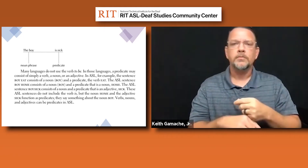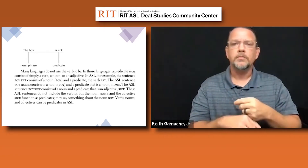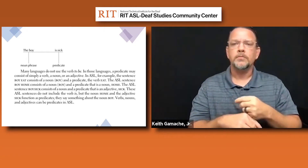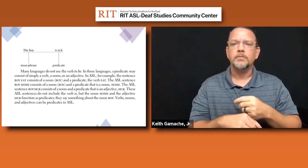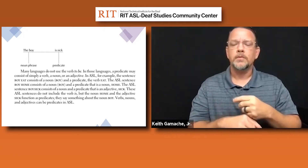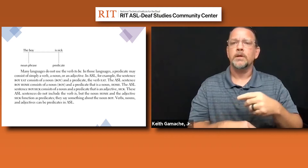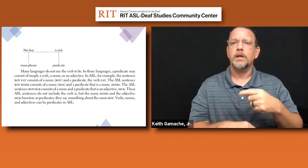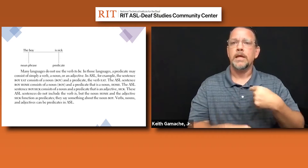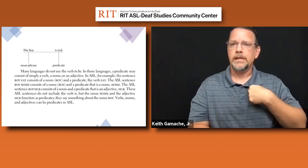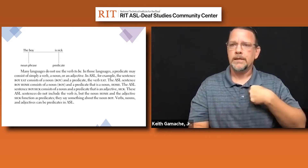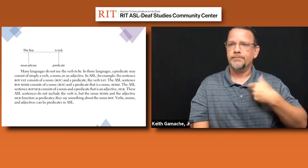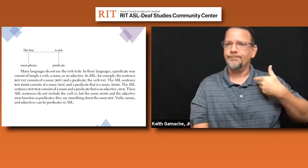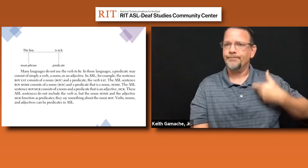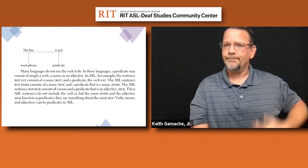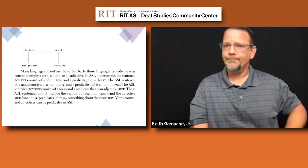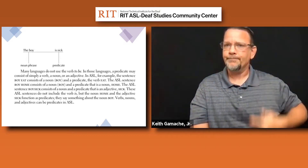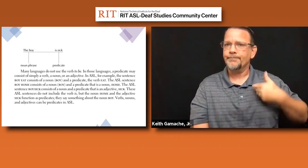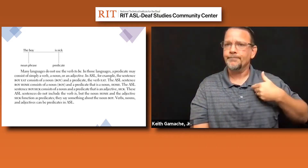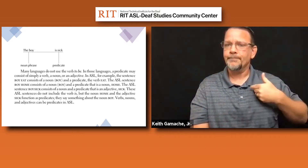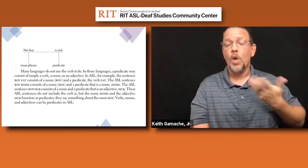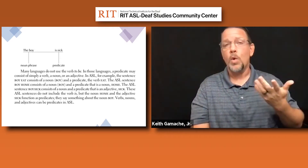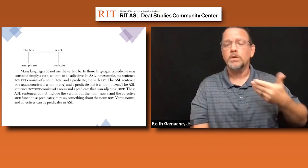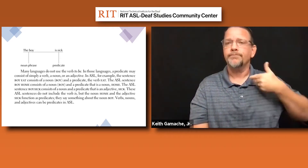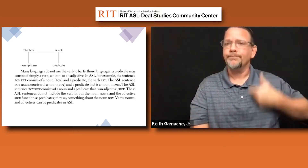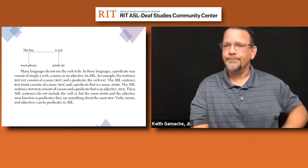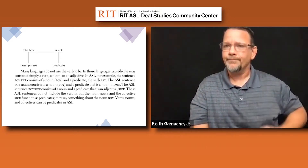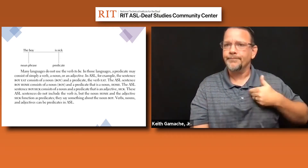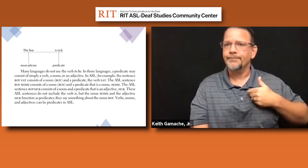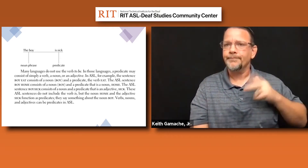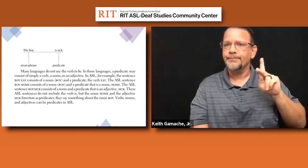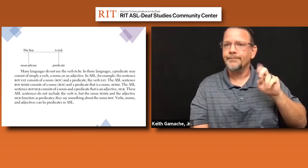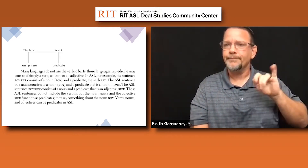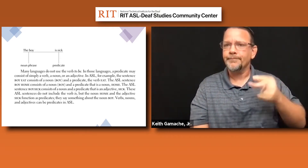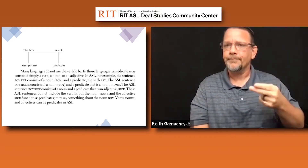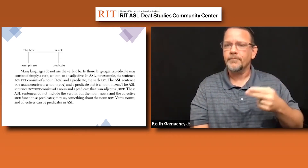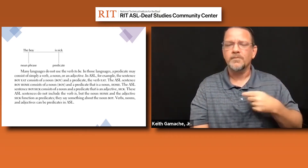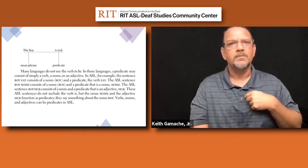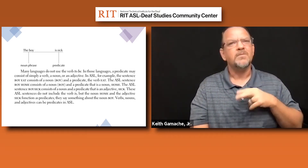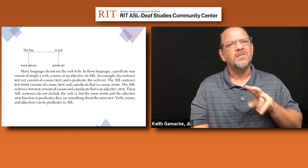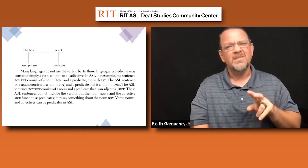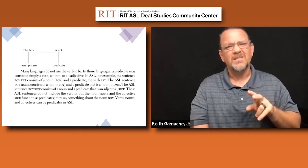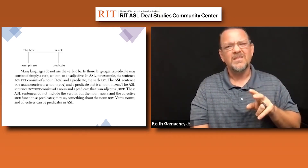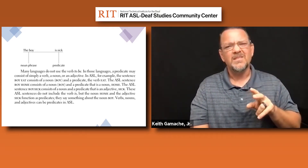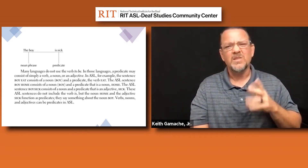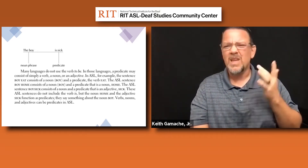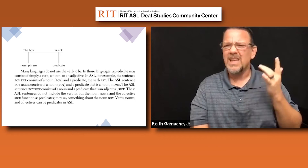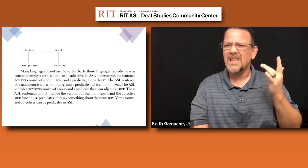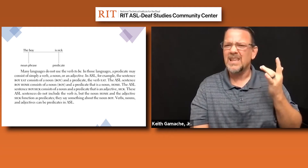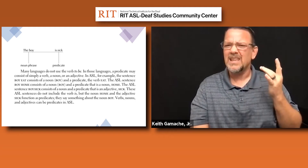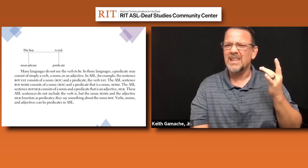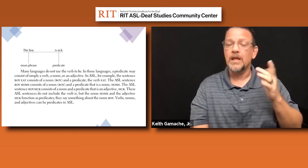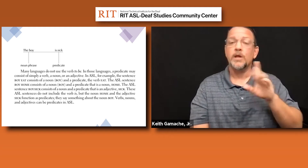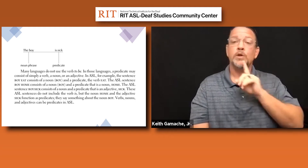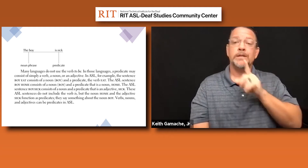so "Me, Keith," or "I am Keith" as a distinction-- that was what they had explained,